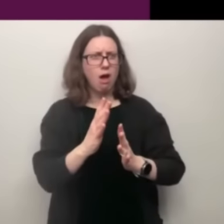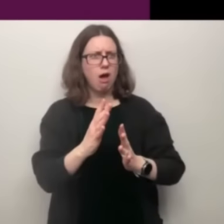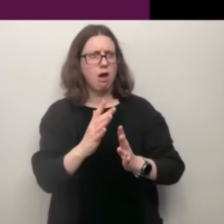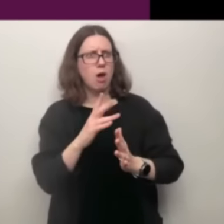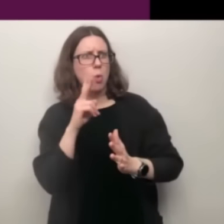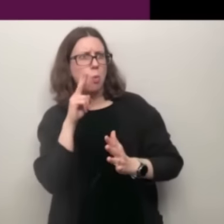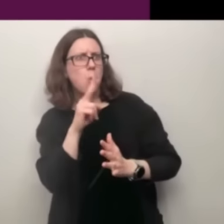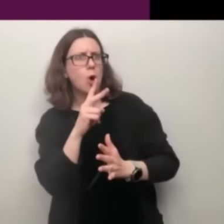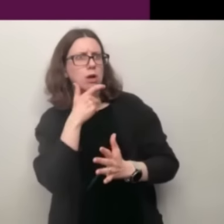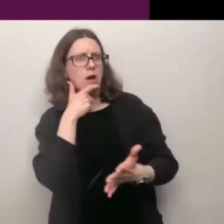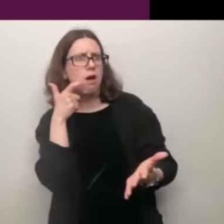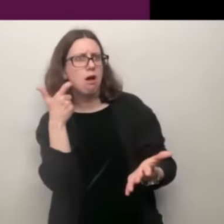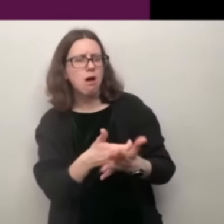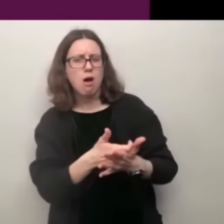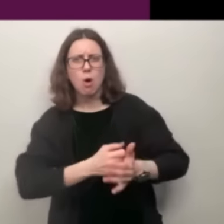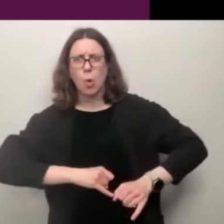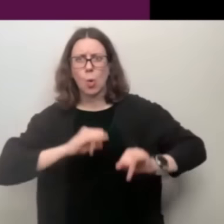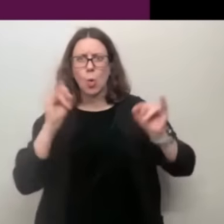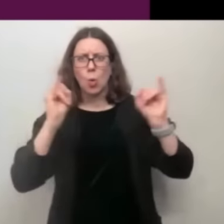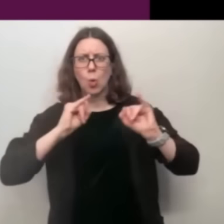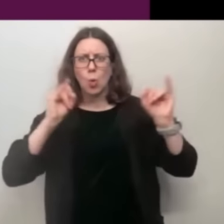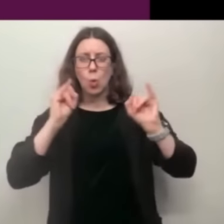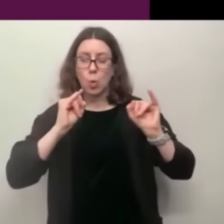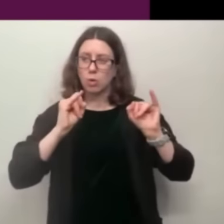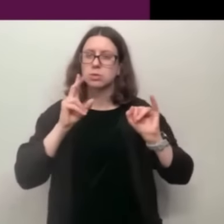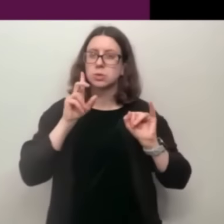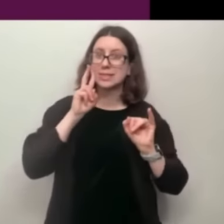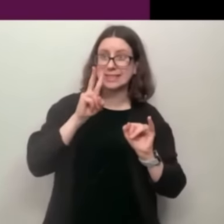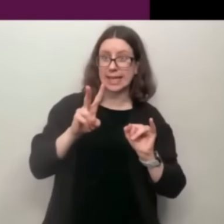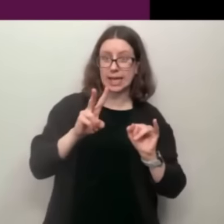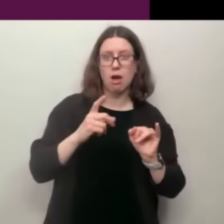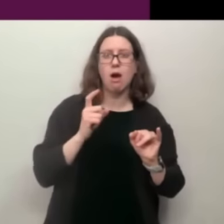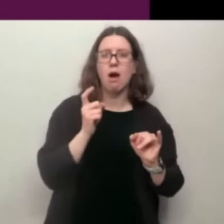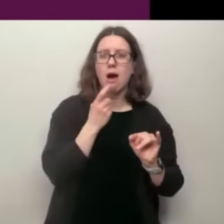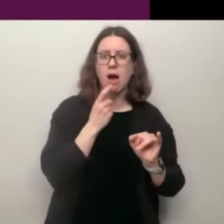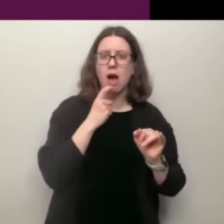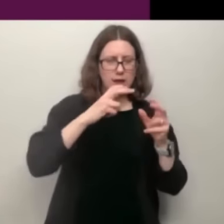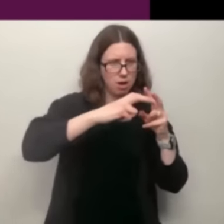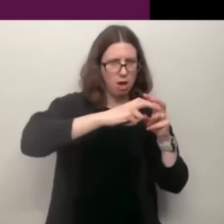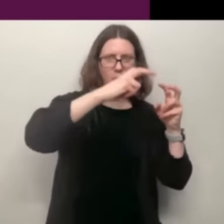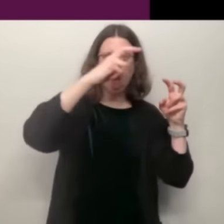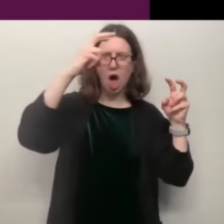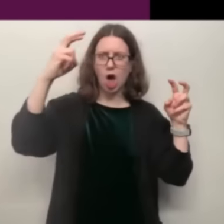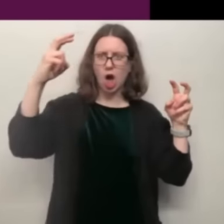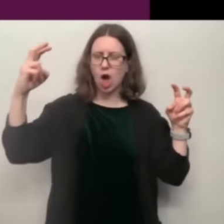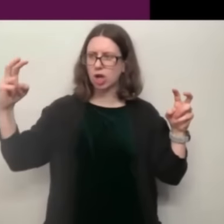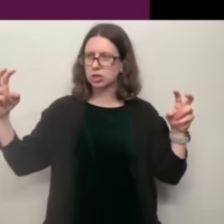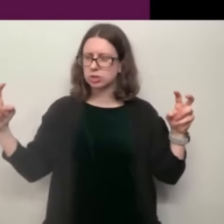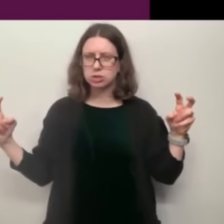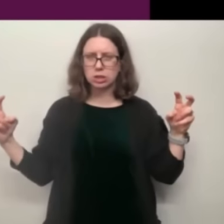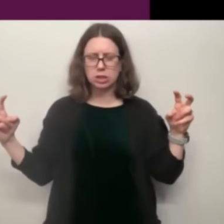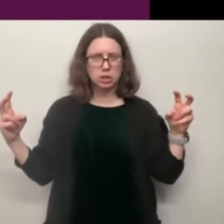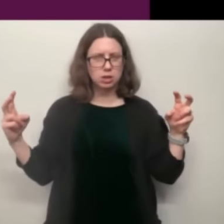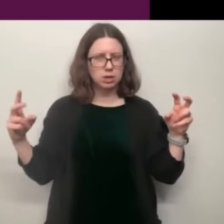While the stupendous iron arch," the bridge, "Striding over the chasm presents to the mind an idea of